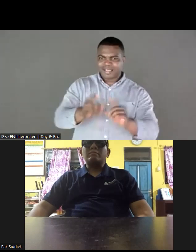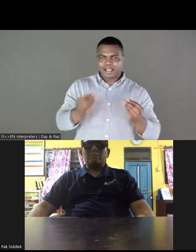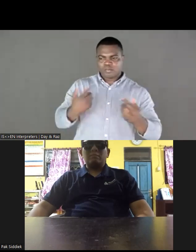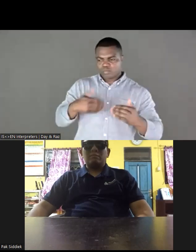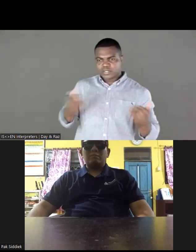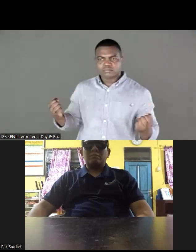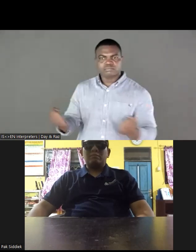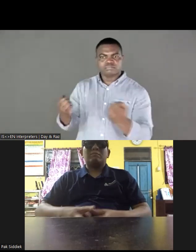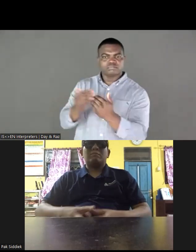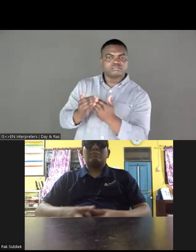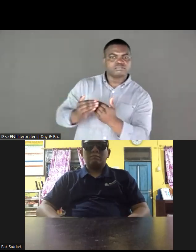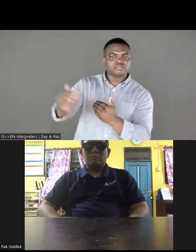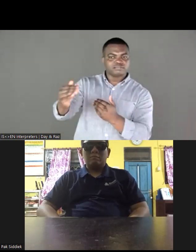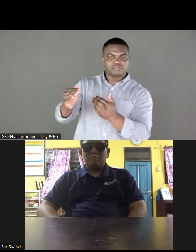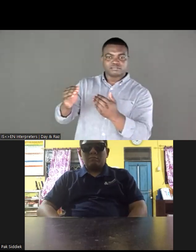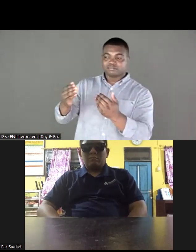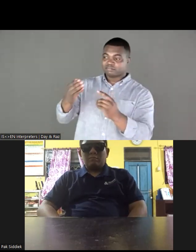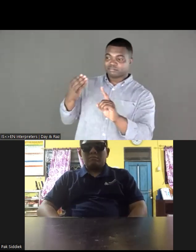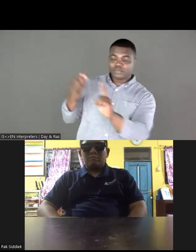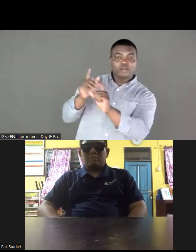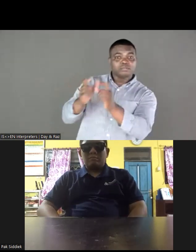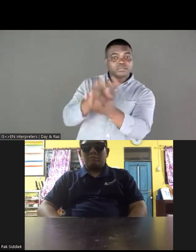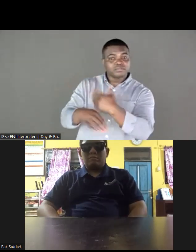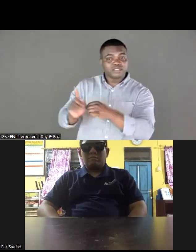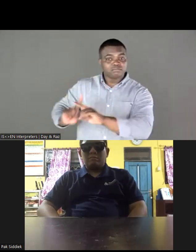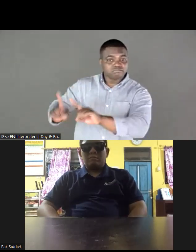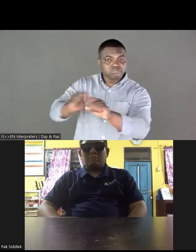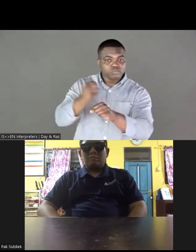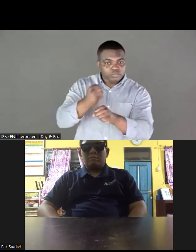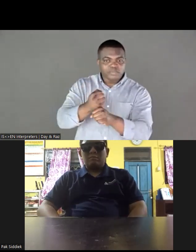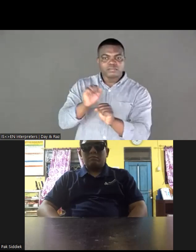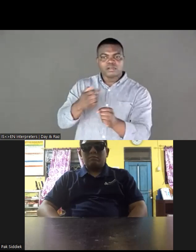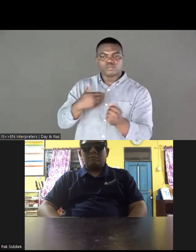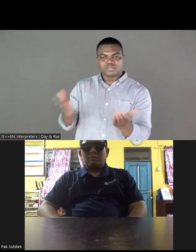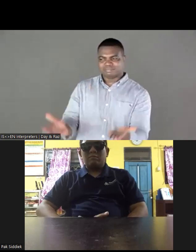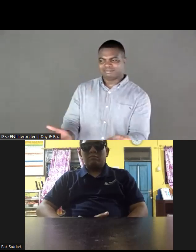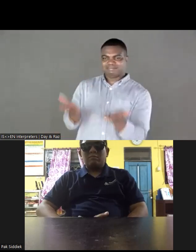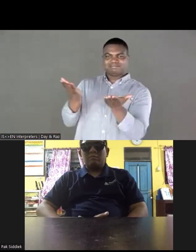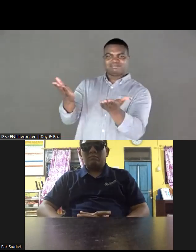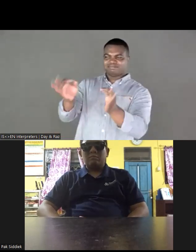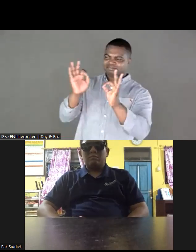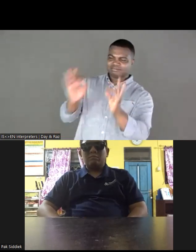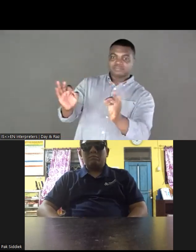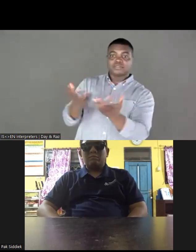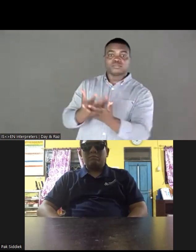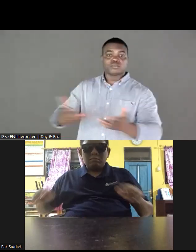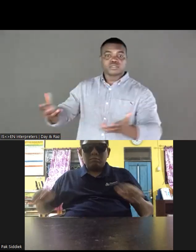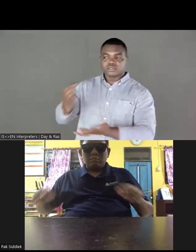So we launched the network in 2015. We are up to about 45 members as network, including a number of